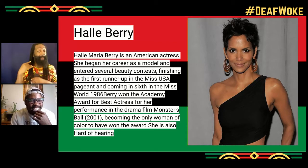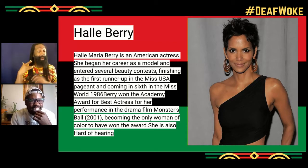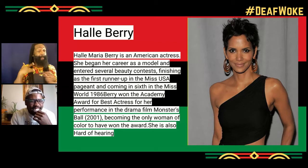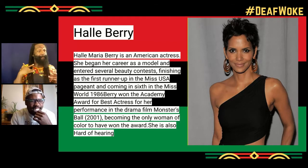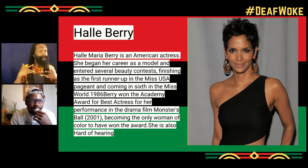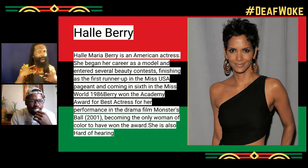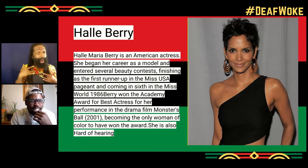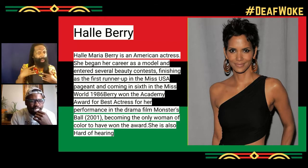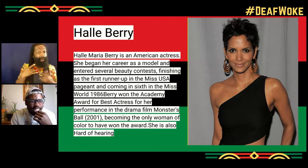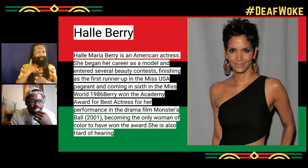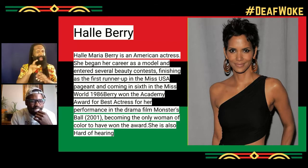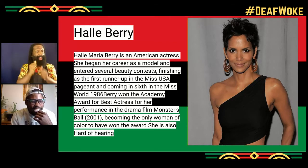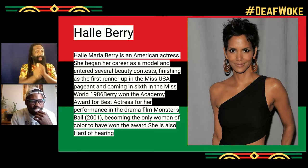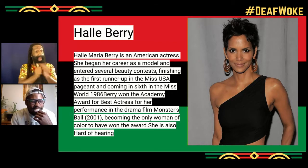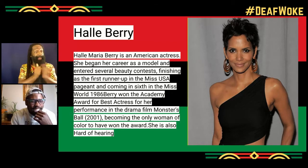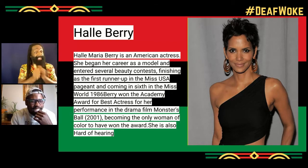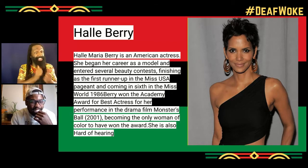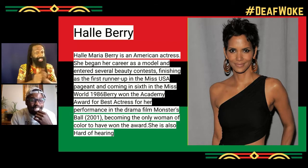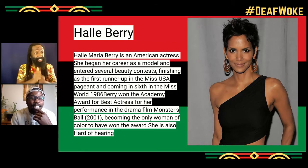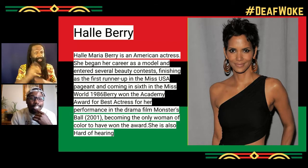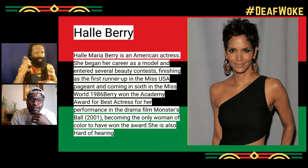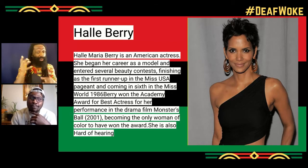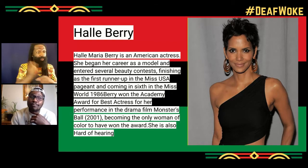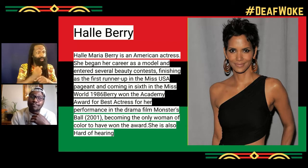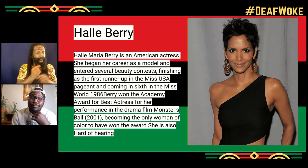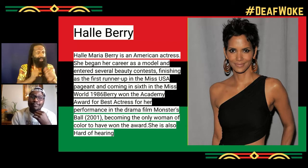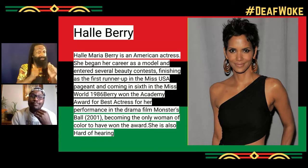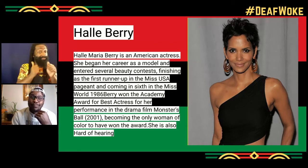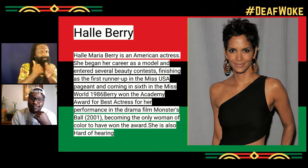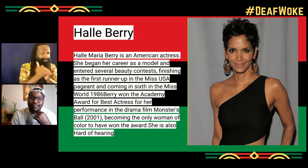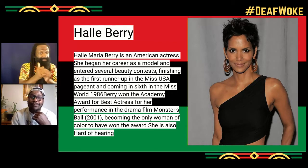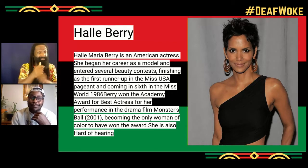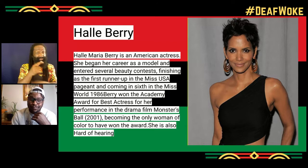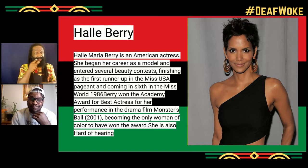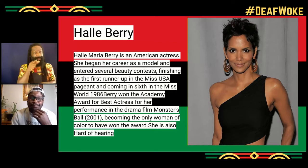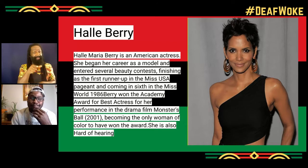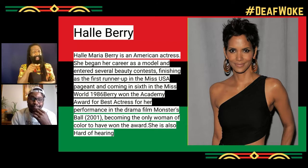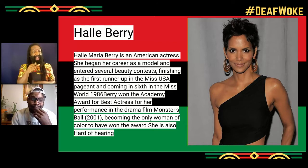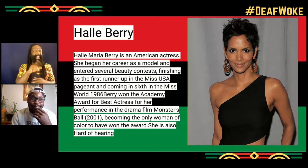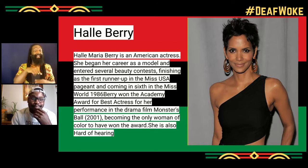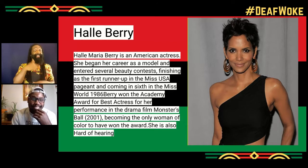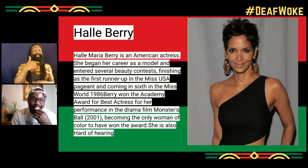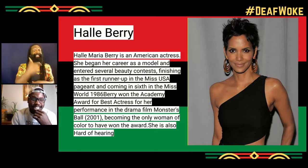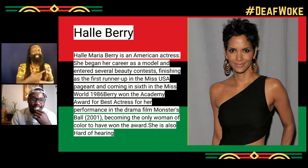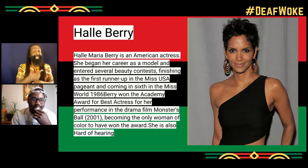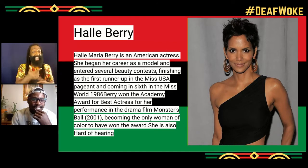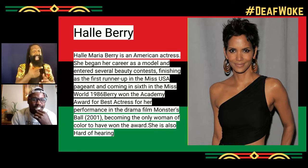Halle Maria Berry is an American actress. She began her career as a model and entered silver beauty contest,